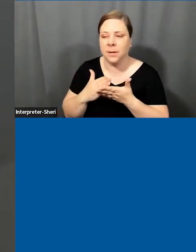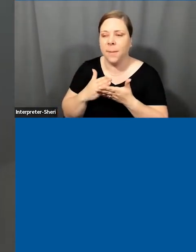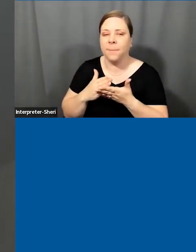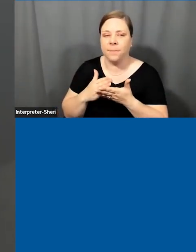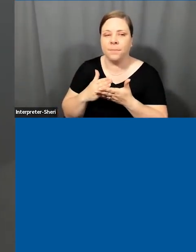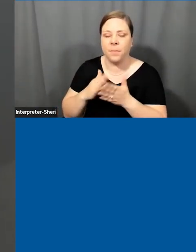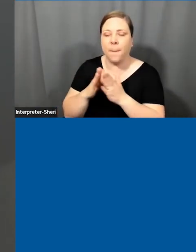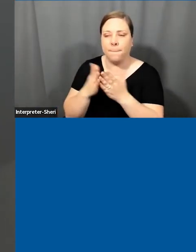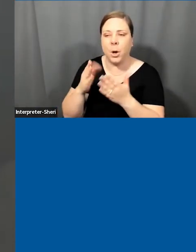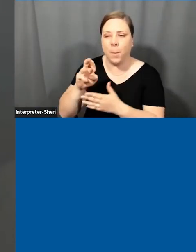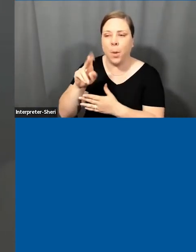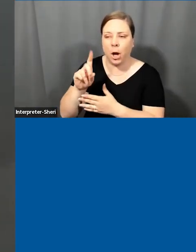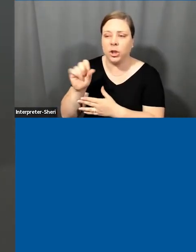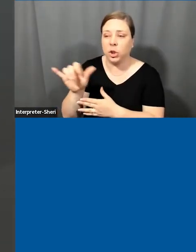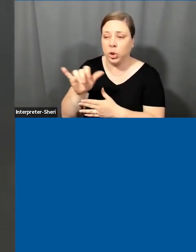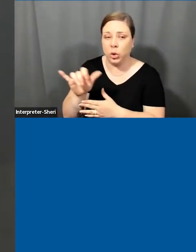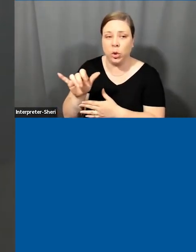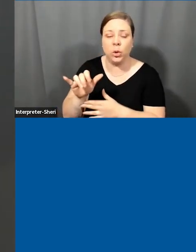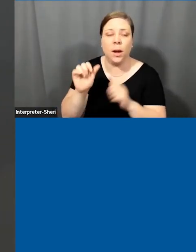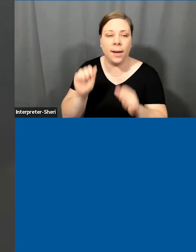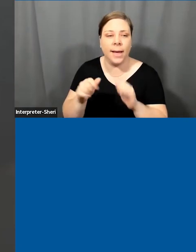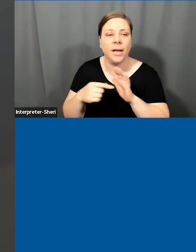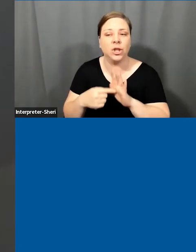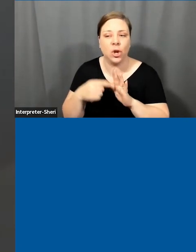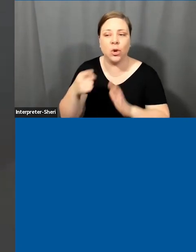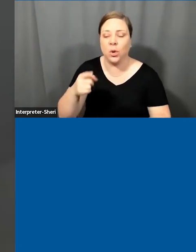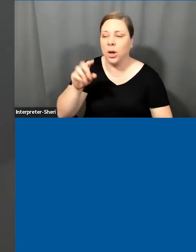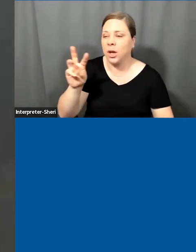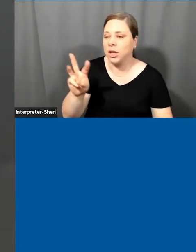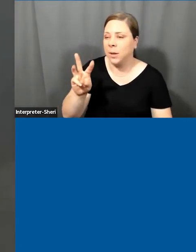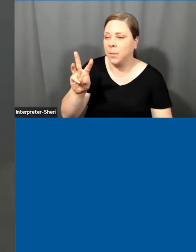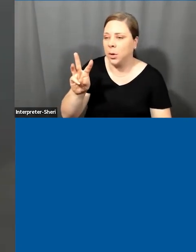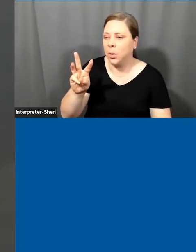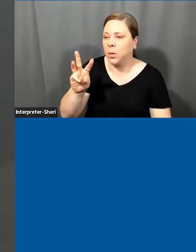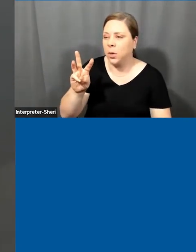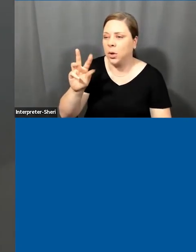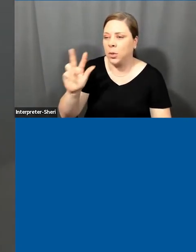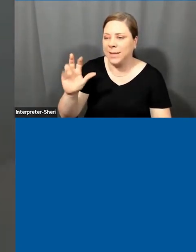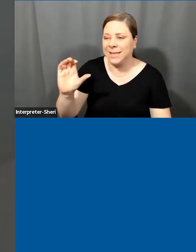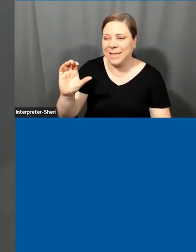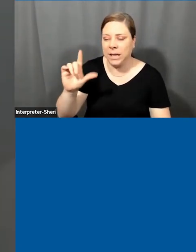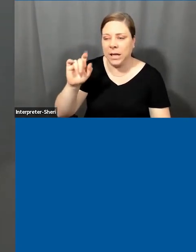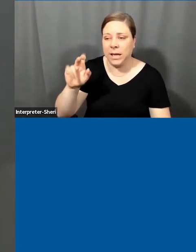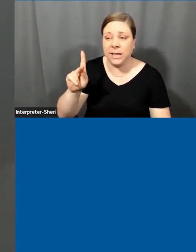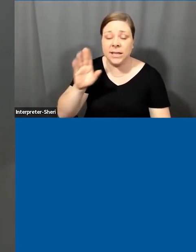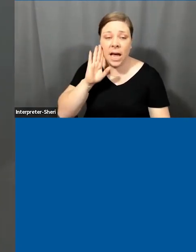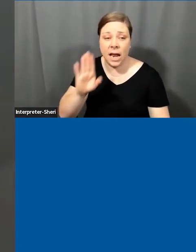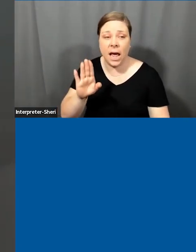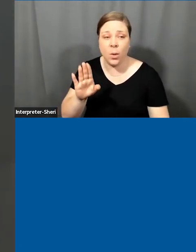but if you give me a moment, I can actually bring up the W3C links and I'll post that link in the chat actually.